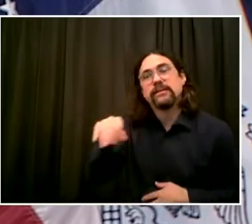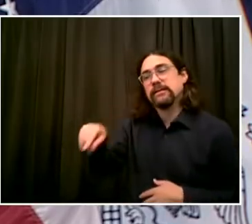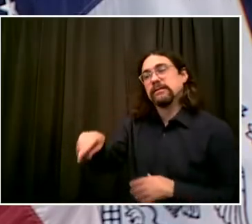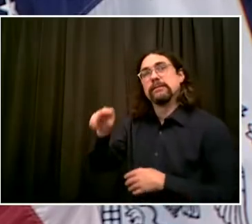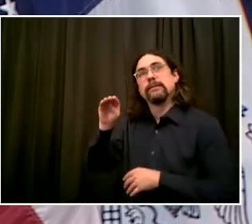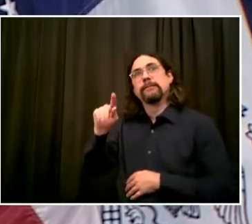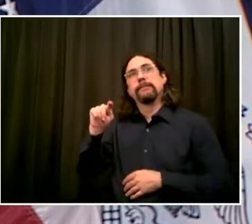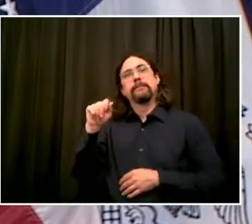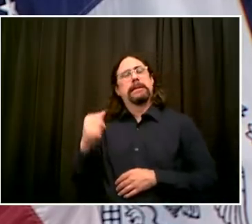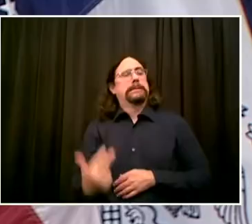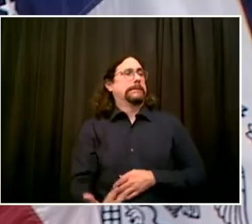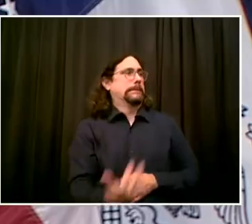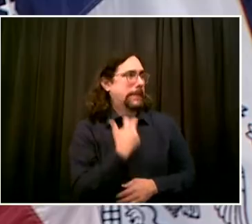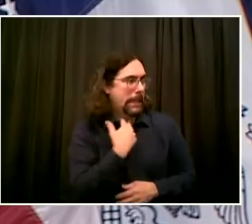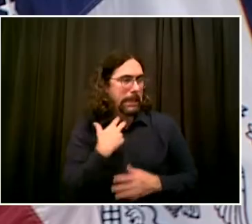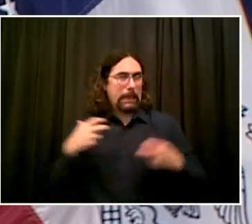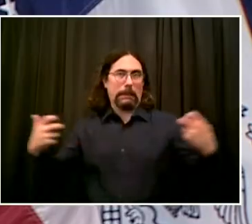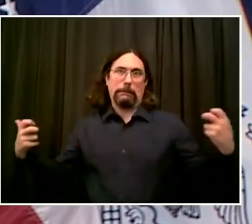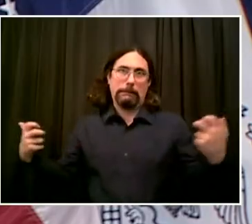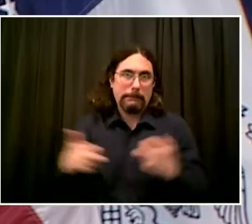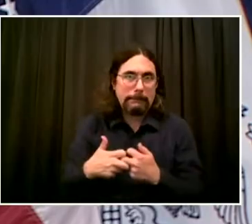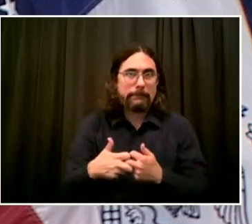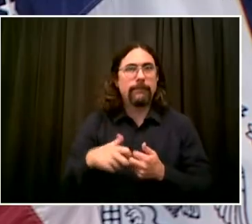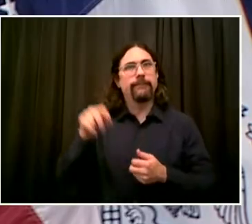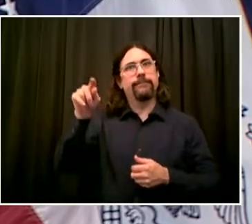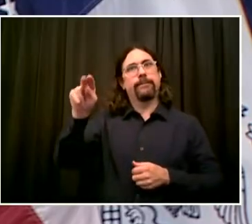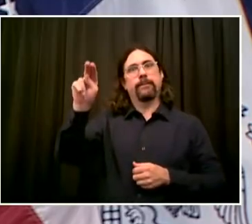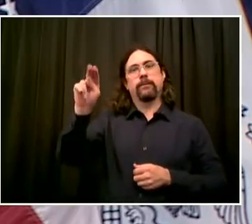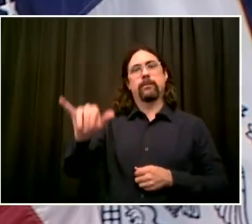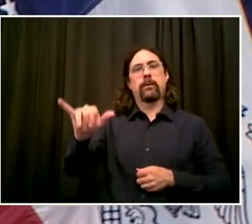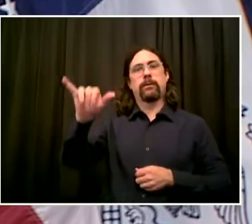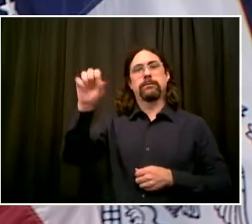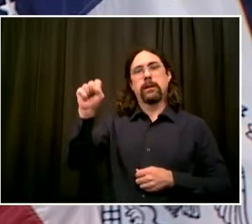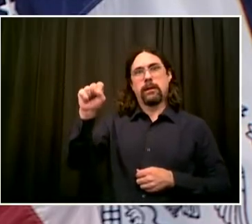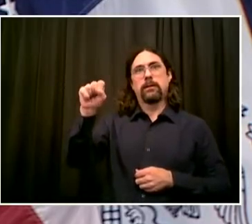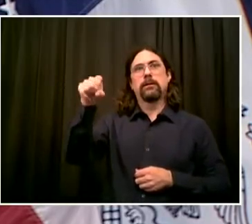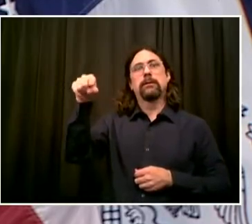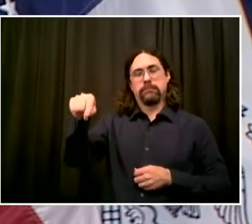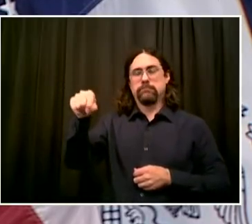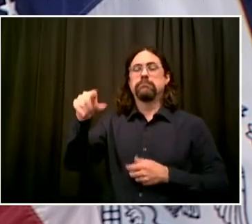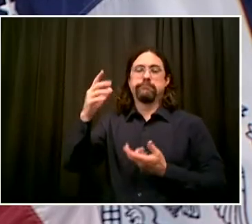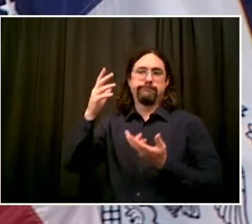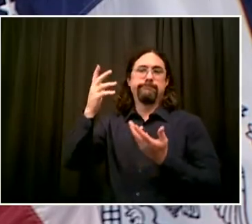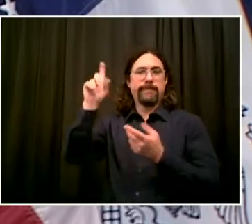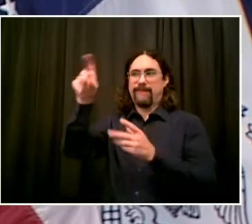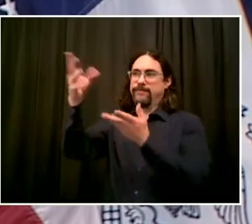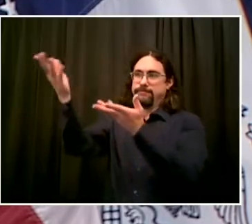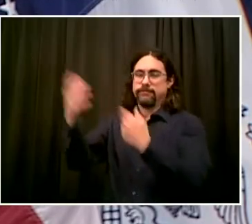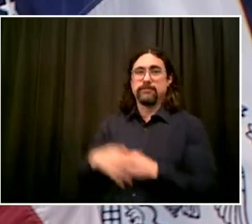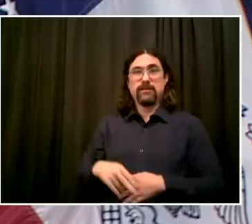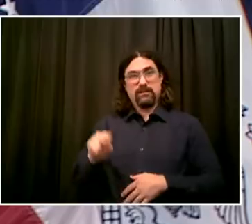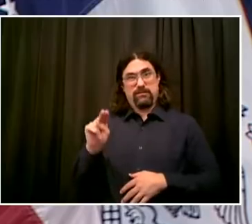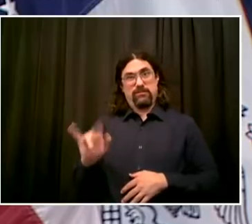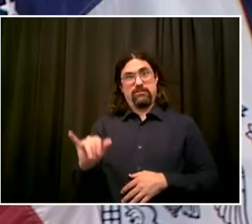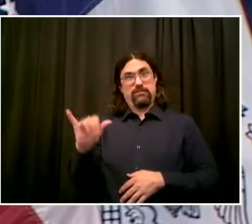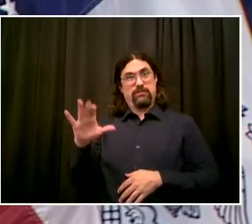TO TRY TO CONTINUE TO PUSH THE STIMULUS EFFORT. BUT, I HAVE CONFIDEN CETHAT THE STATE WILL DO EVERTHYIG NI T CAN TO COME UP WITH THE BEST OSPSBLIE ALTERNATIVES IF THEY GET INTO THAT TROUBLE.